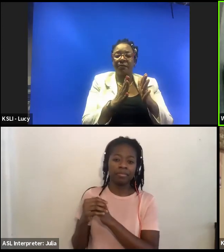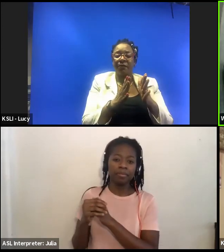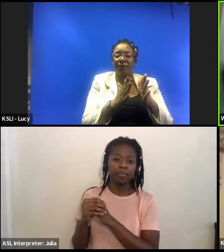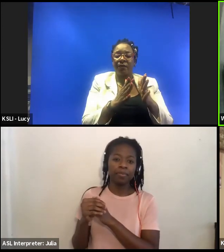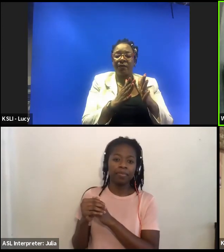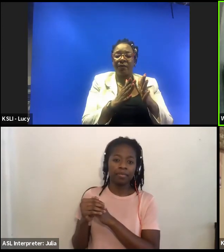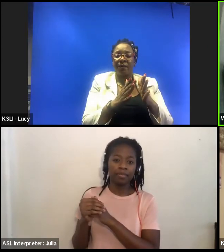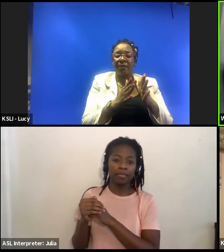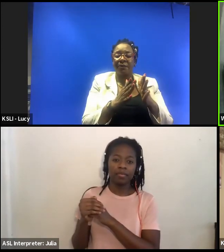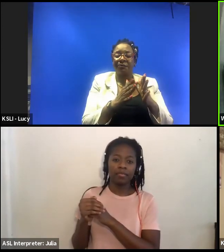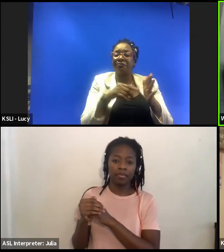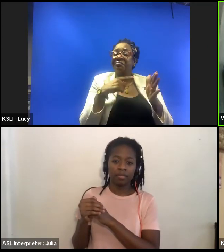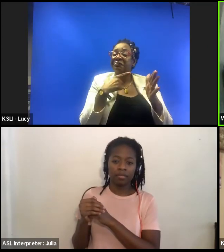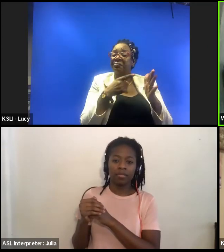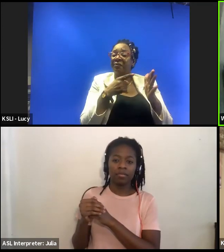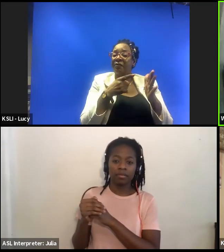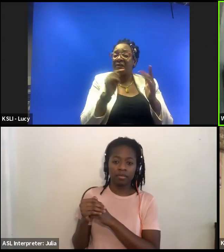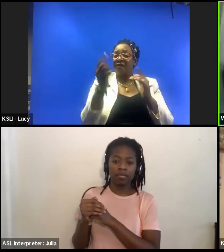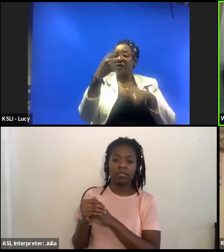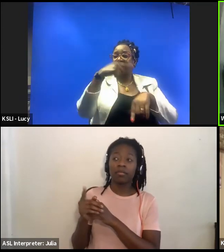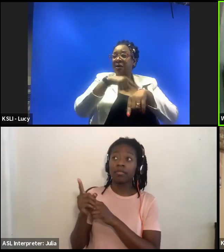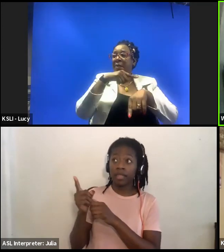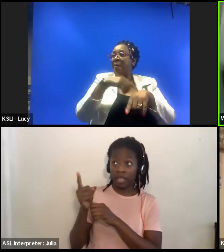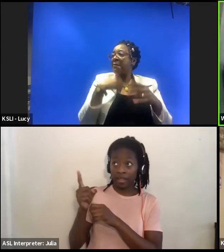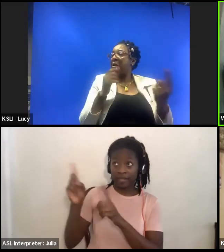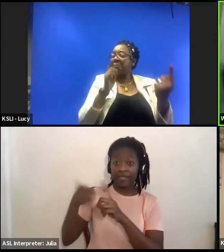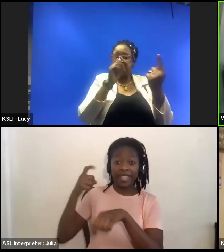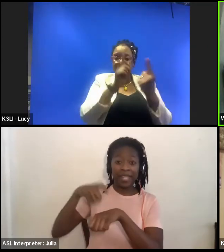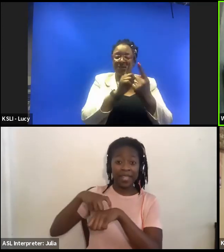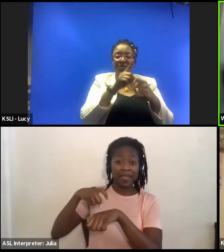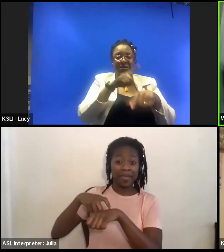And the first time I met her after being awestruck for (speaks in foreign language) how long, ,